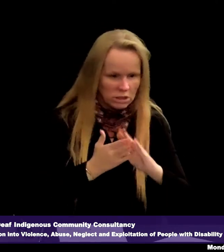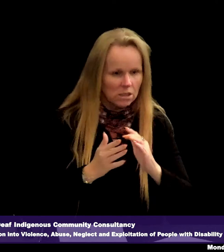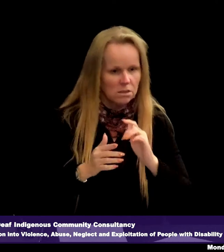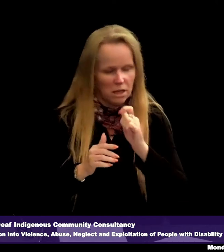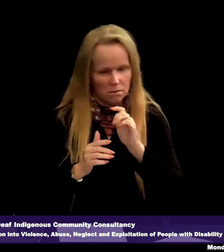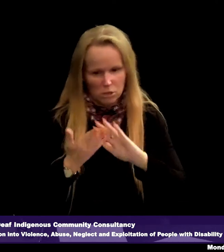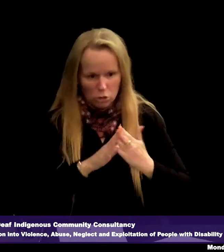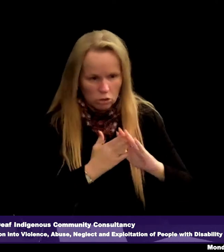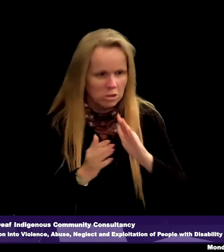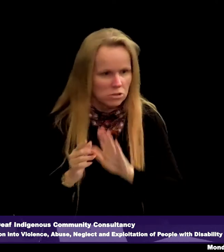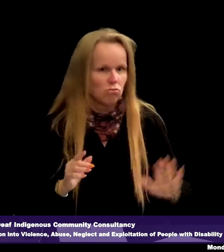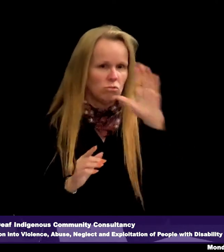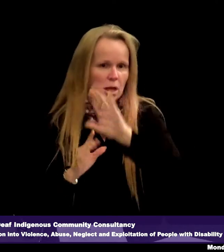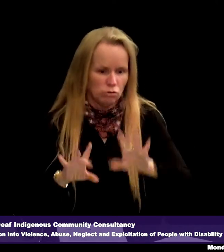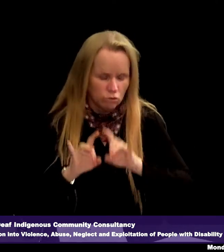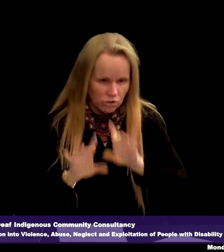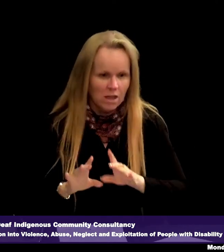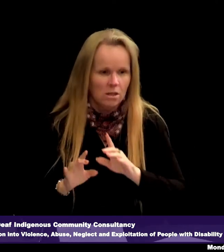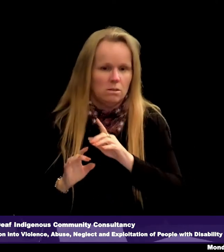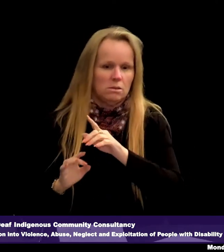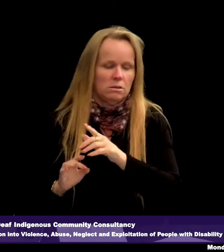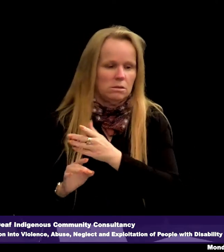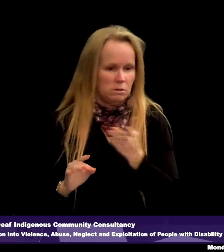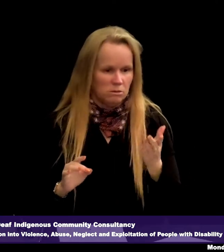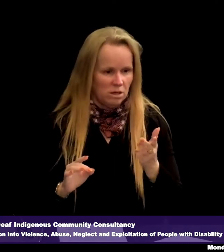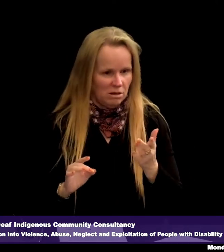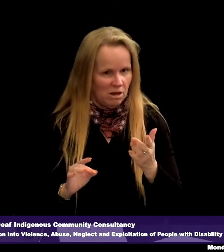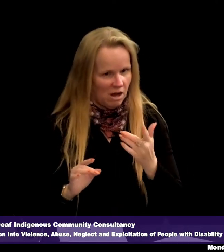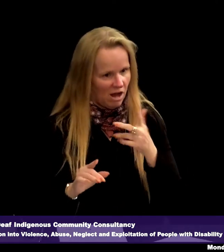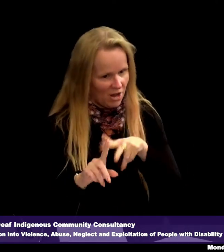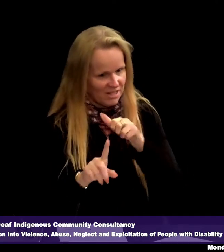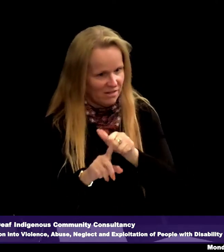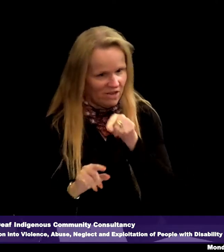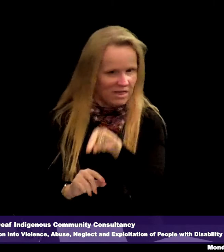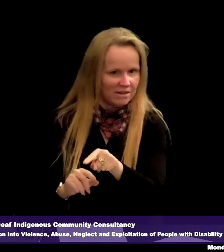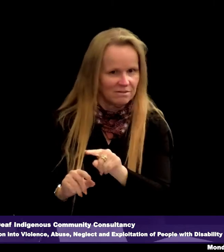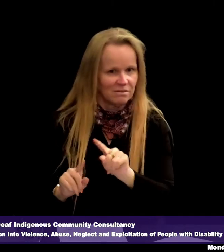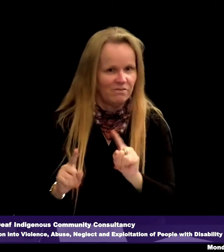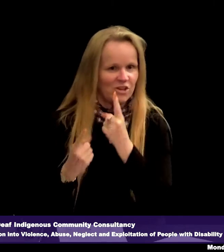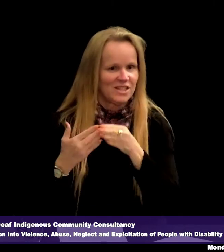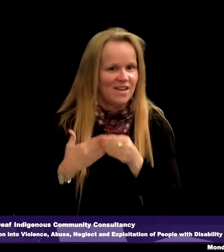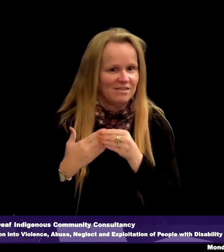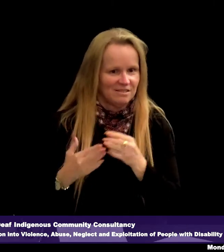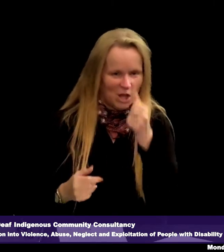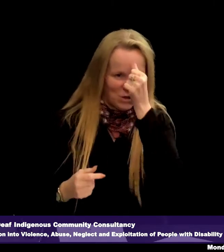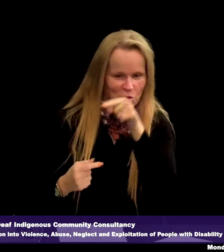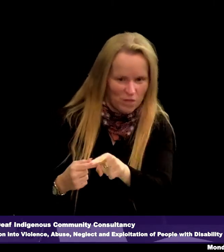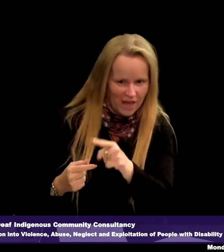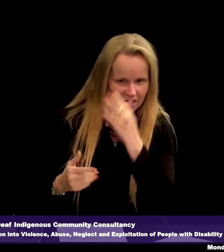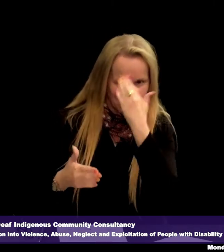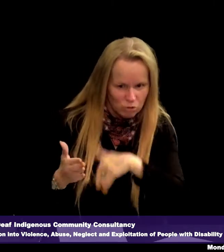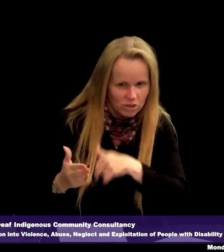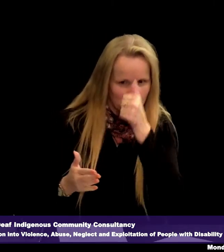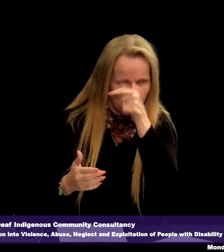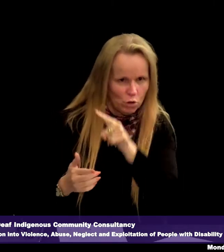But when I work with my community and communities around Australia, I know that